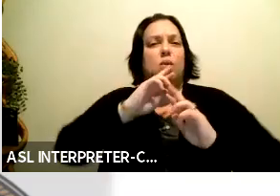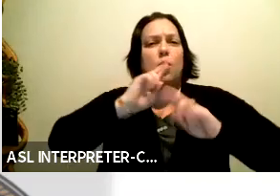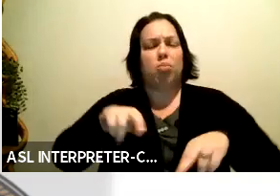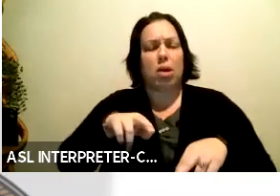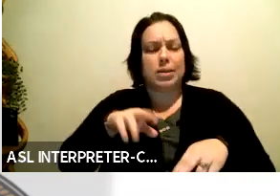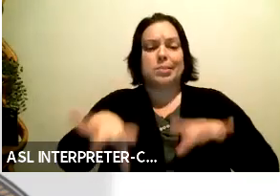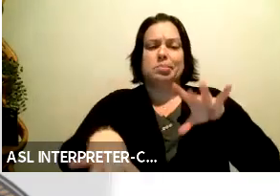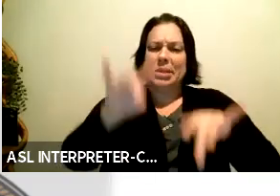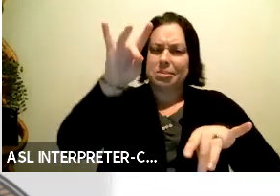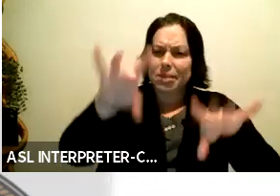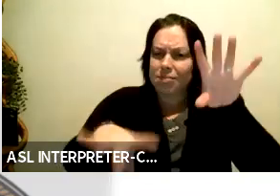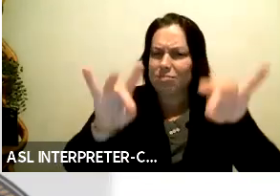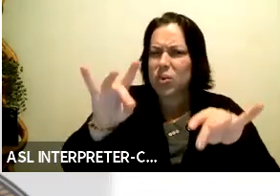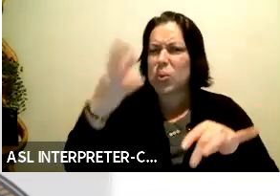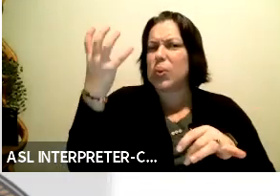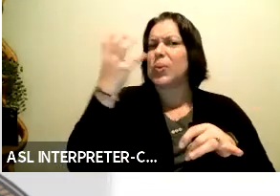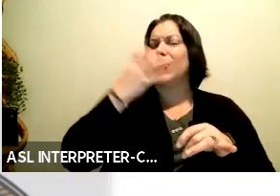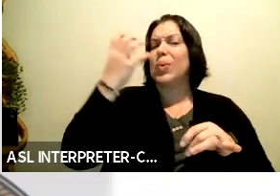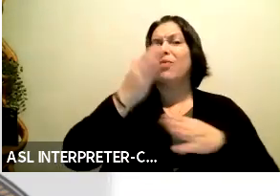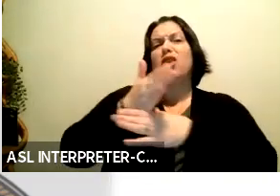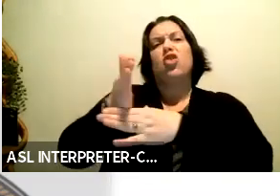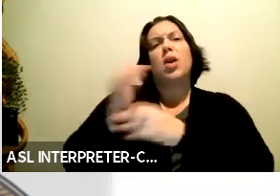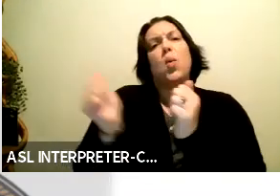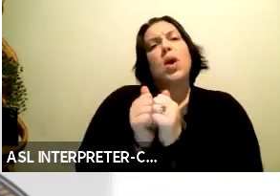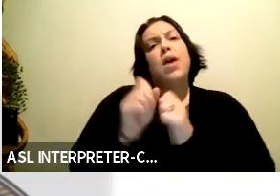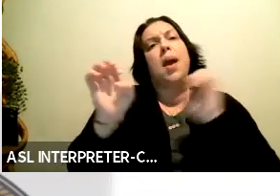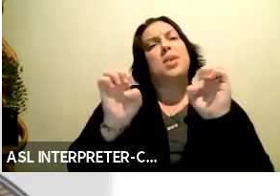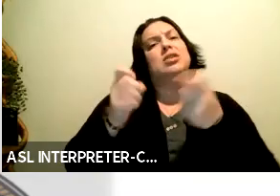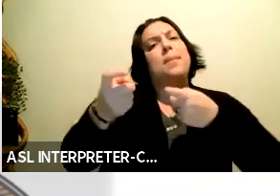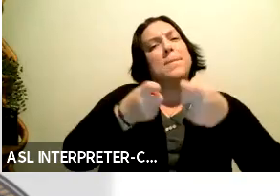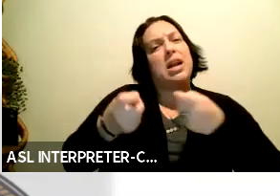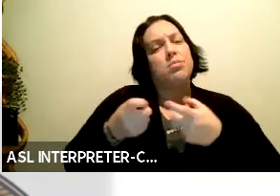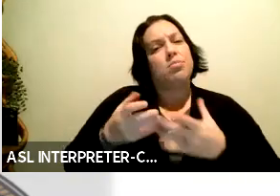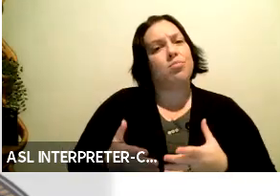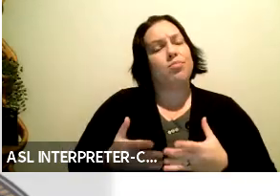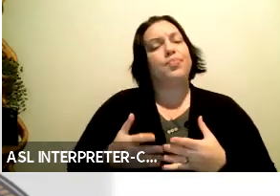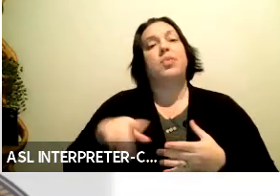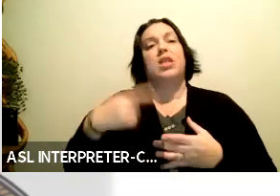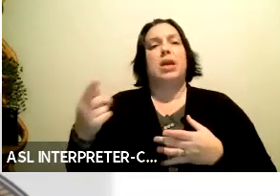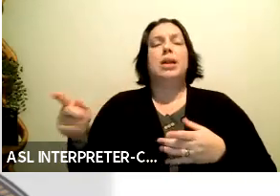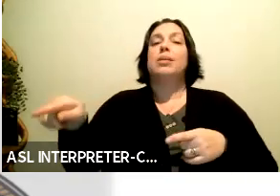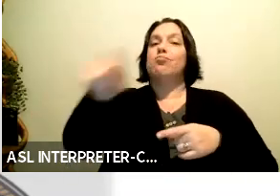shared it back with emergency management. They started working together and hired an emergency